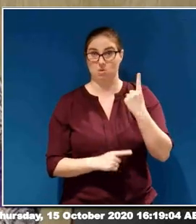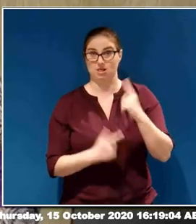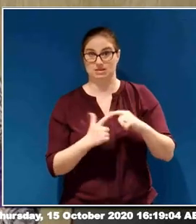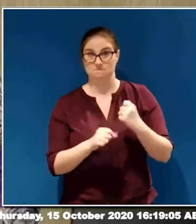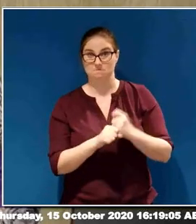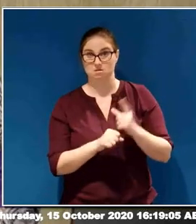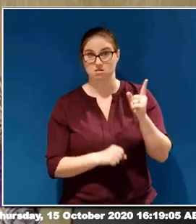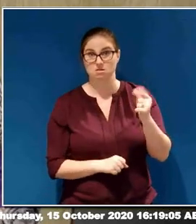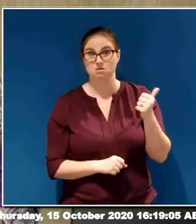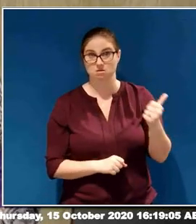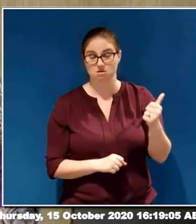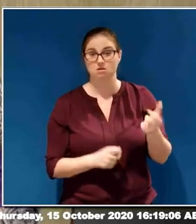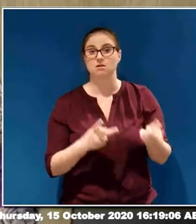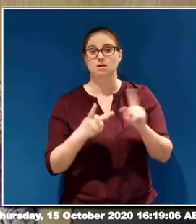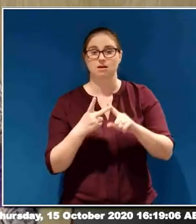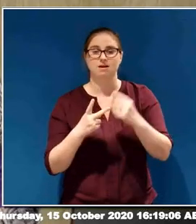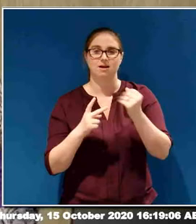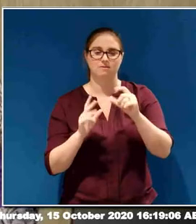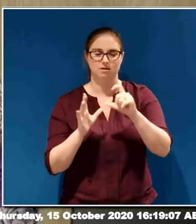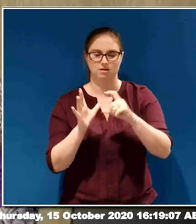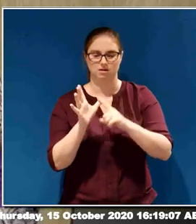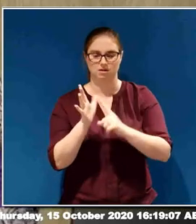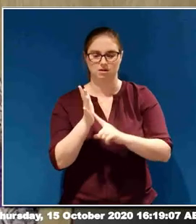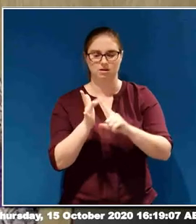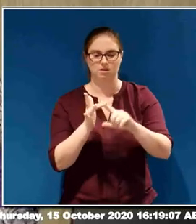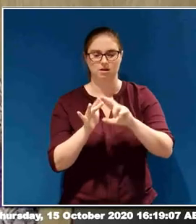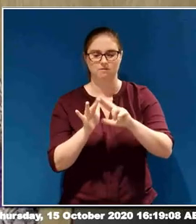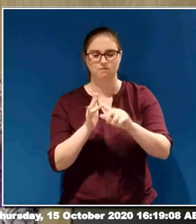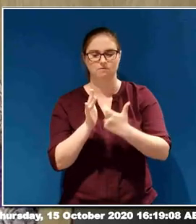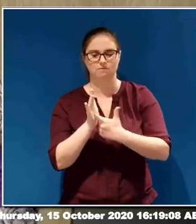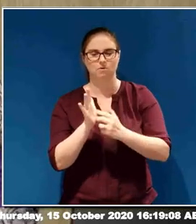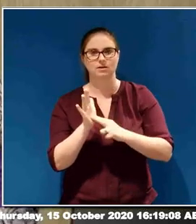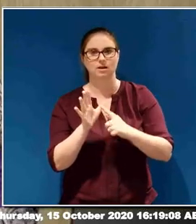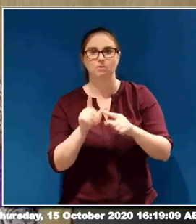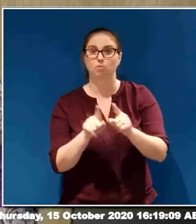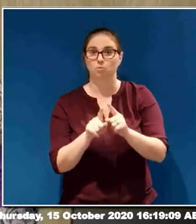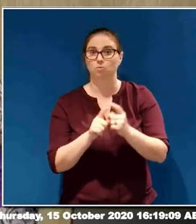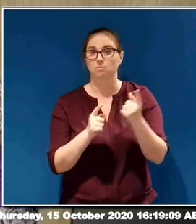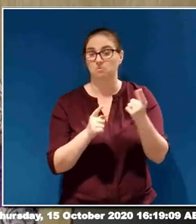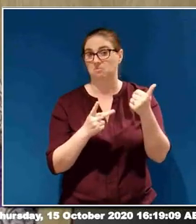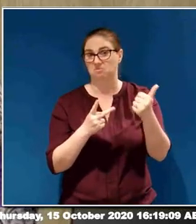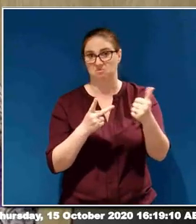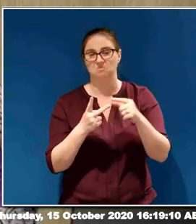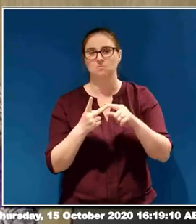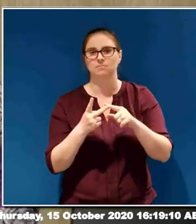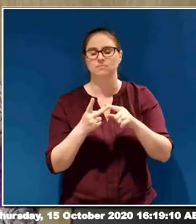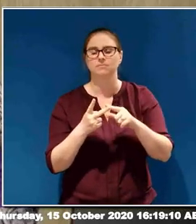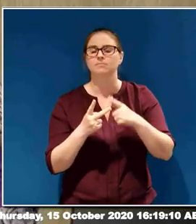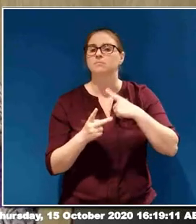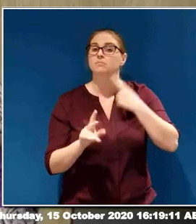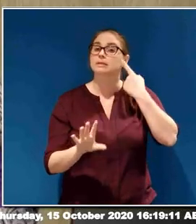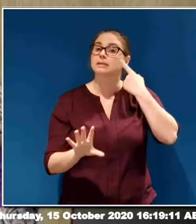So just last year the Californian Governor, who I believe is a Democrat,